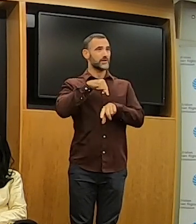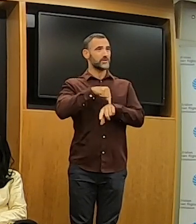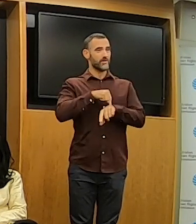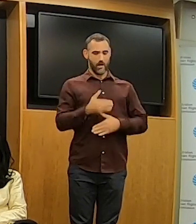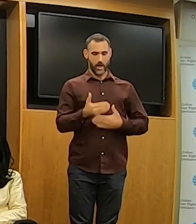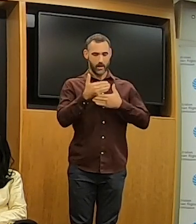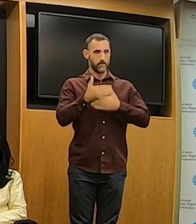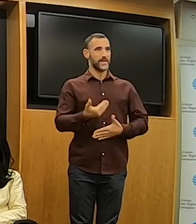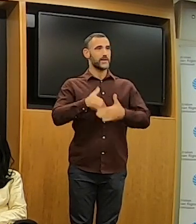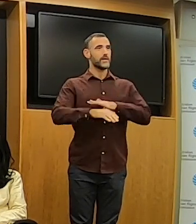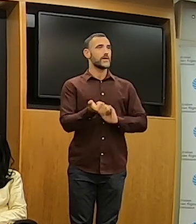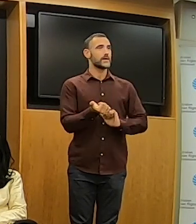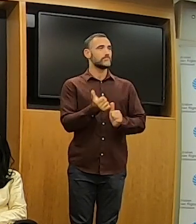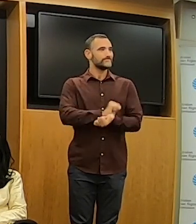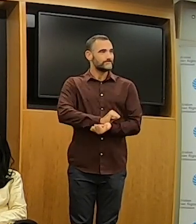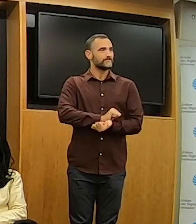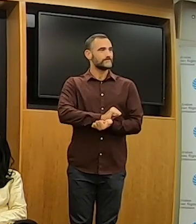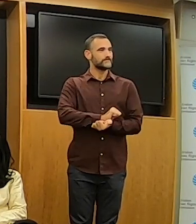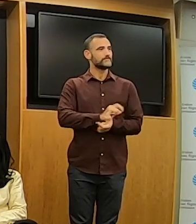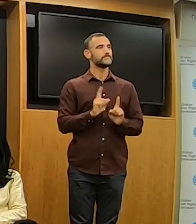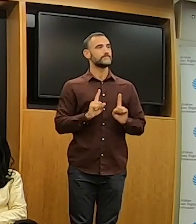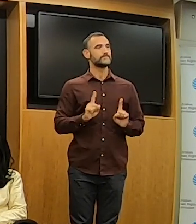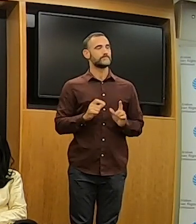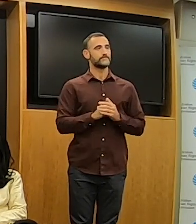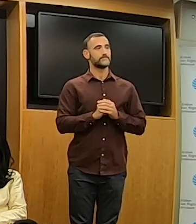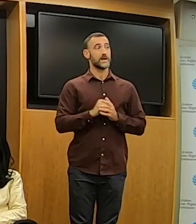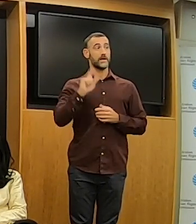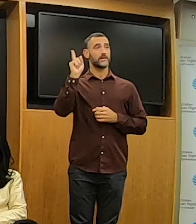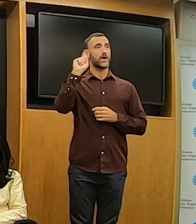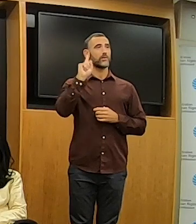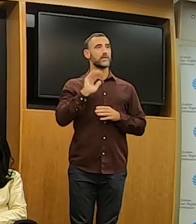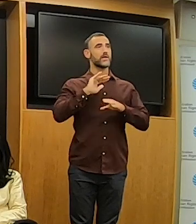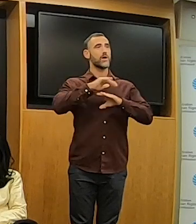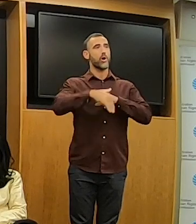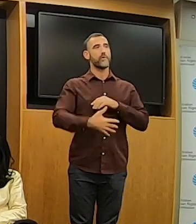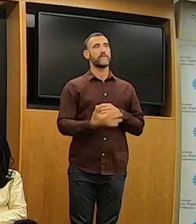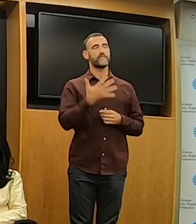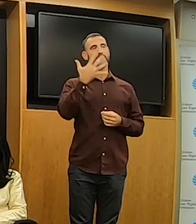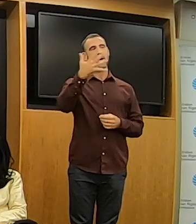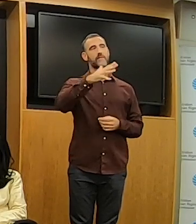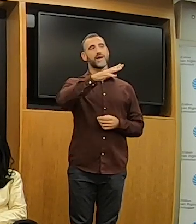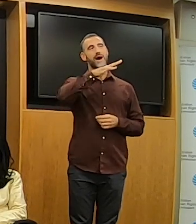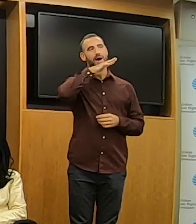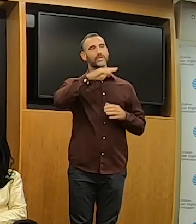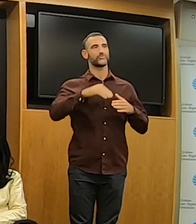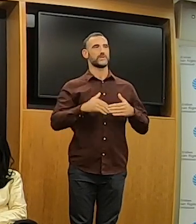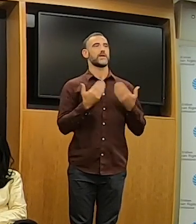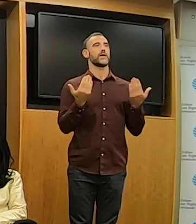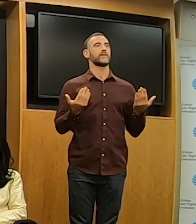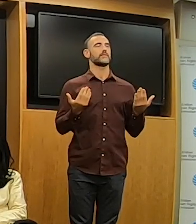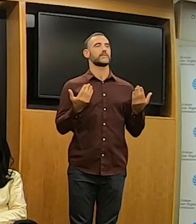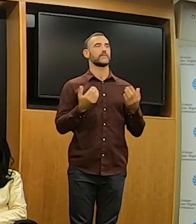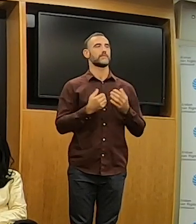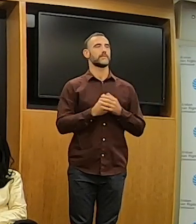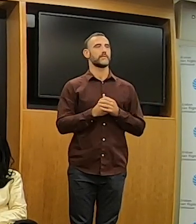will spend in immigration detention is currently over 500 days. Just think about that.